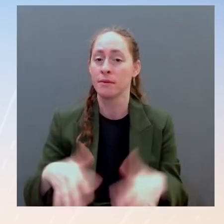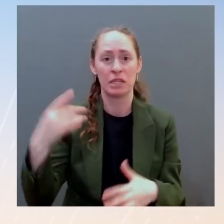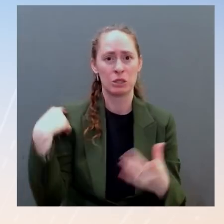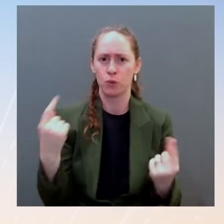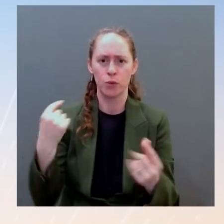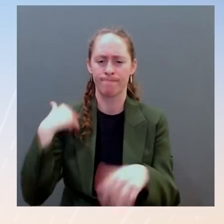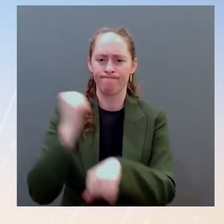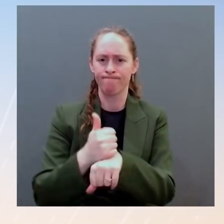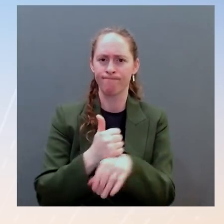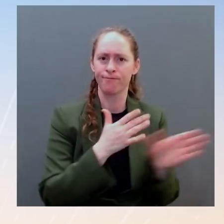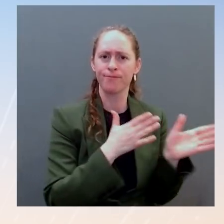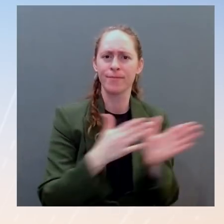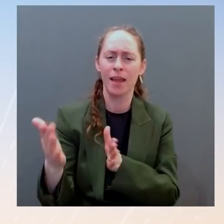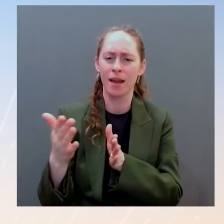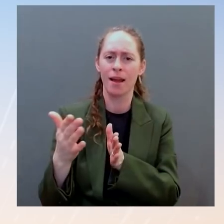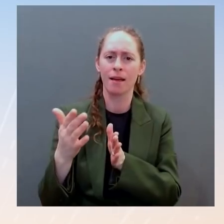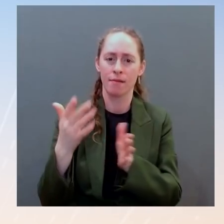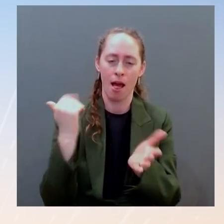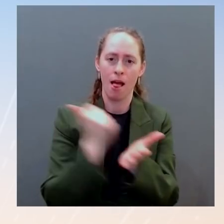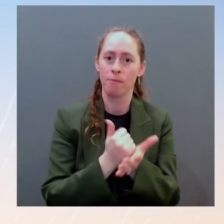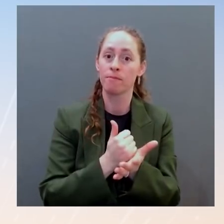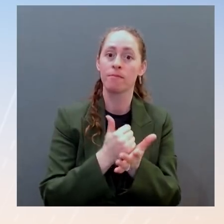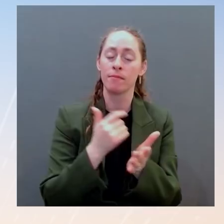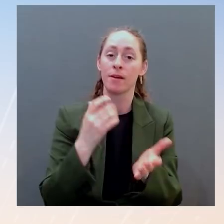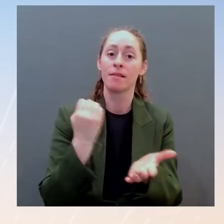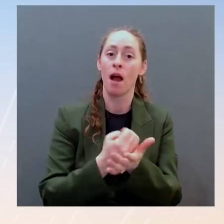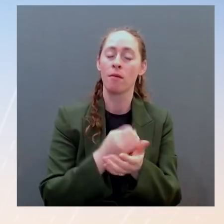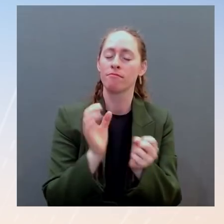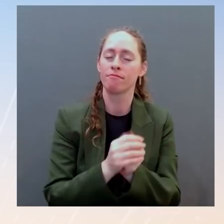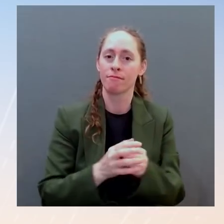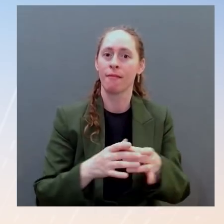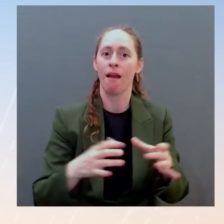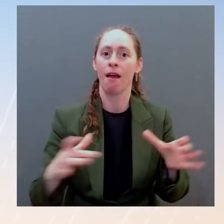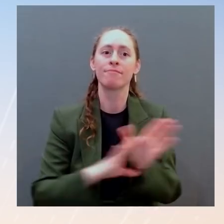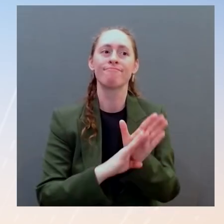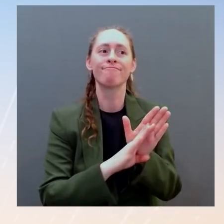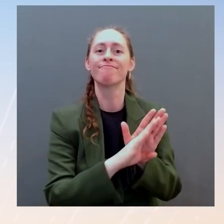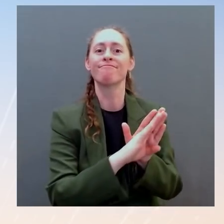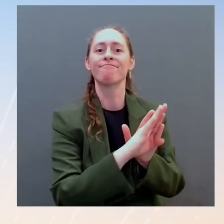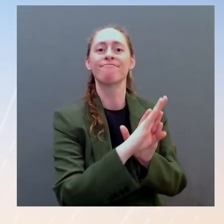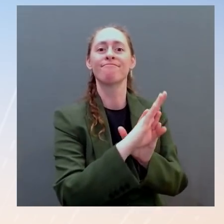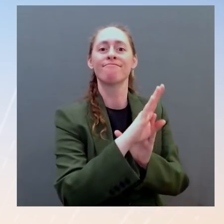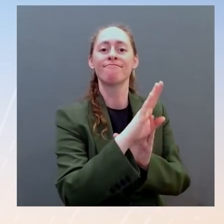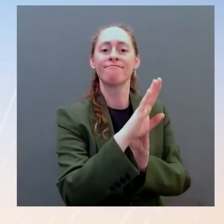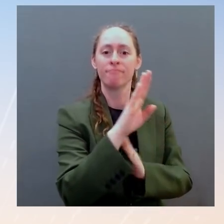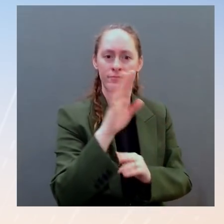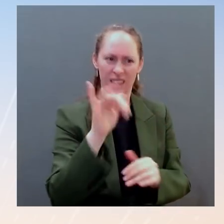was in the interest of the American people. The Press: One last quick one on China -- the -- looking at more lockdowns. Now Beijing may be involved in that.